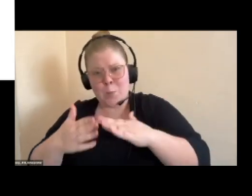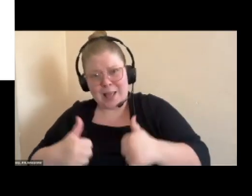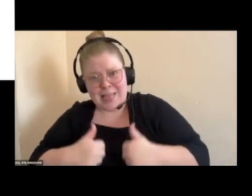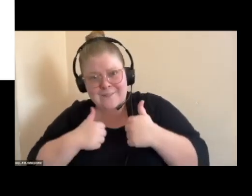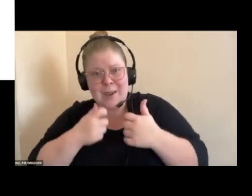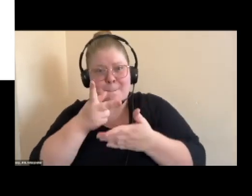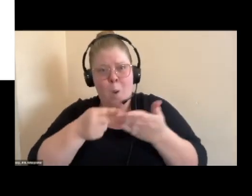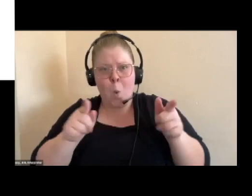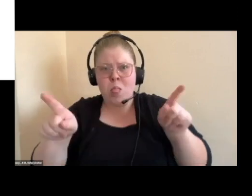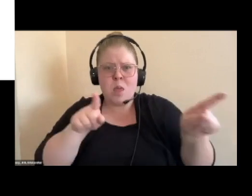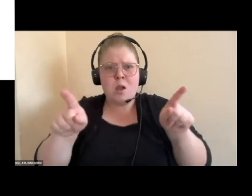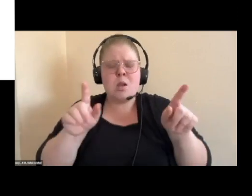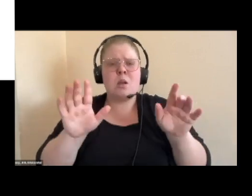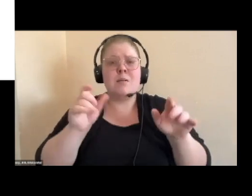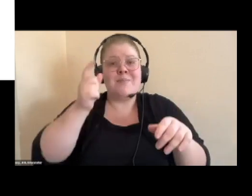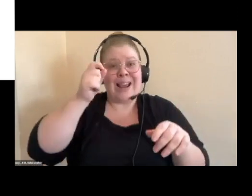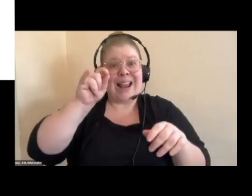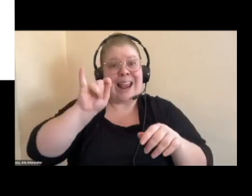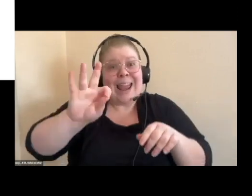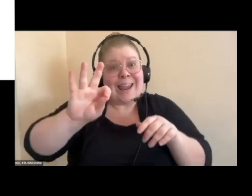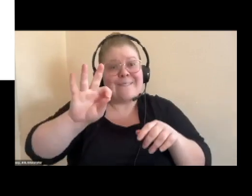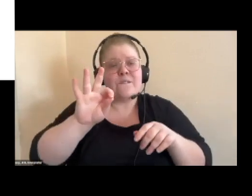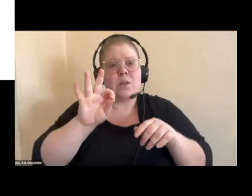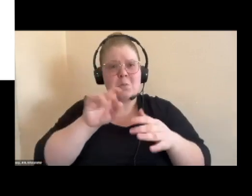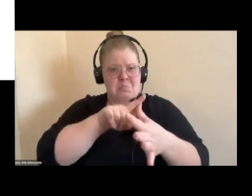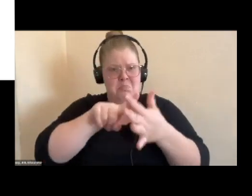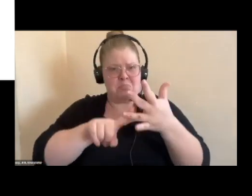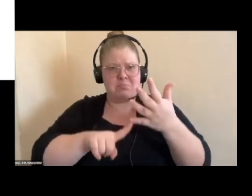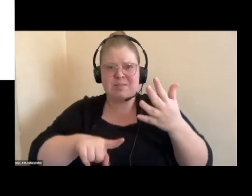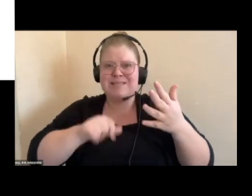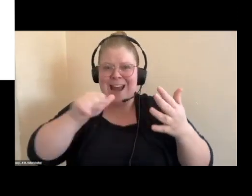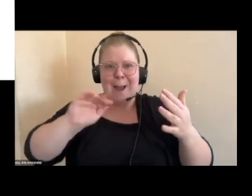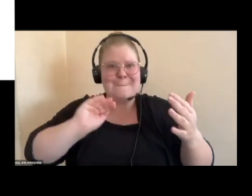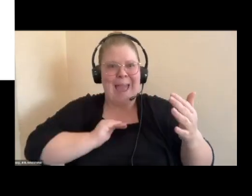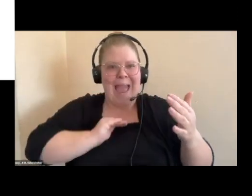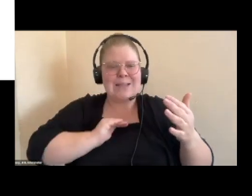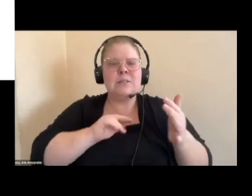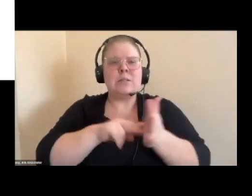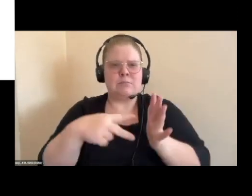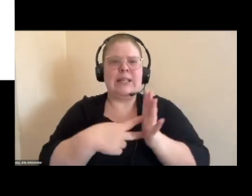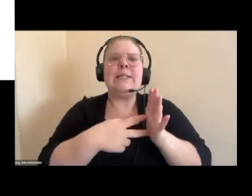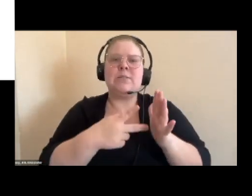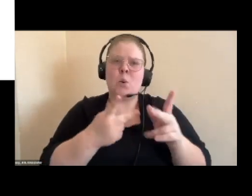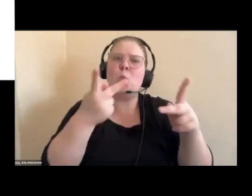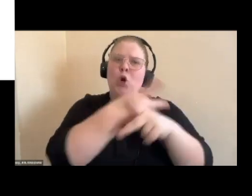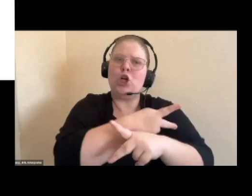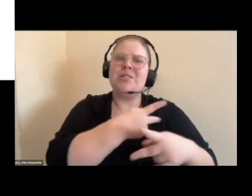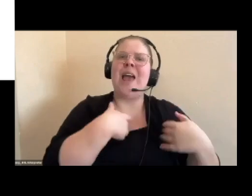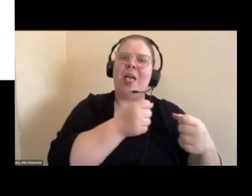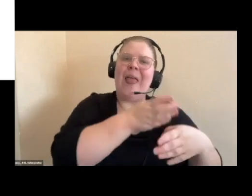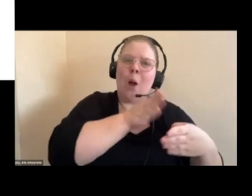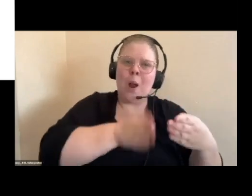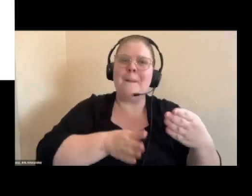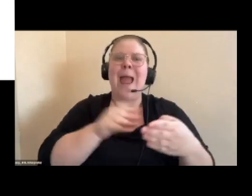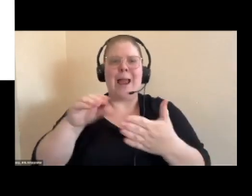You know, unmet need. When people had unmet need, they had worse health outcomes. They had worse community living outcomes.